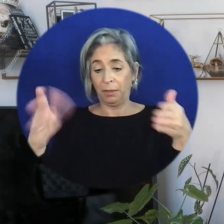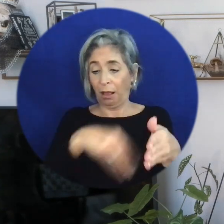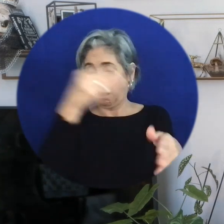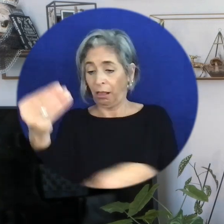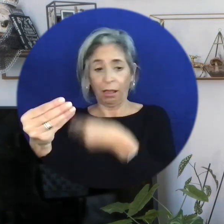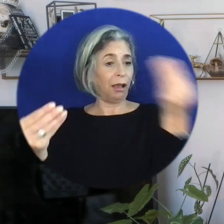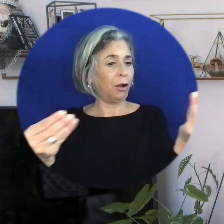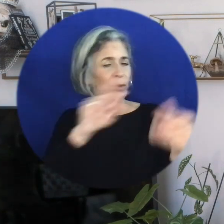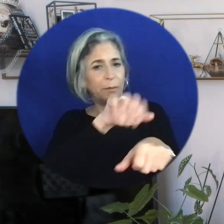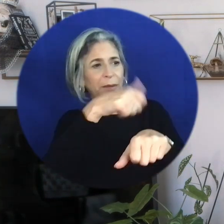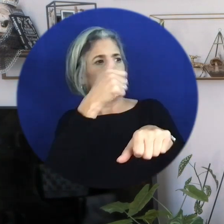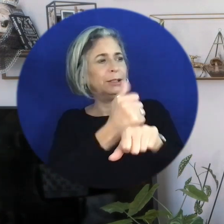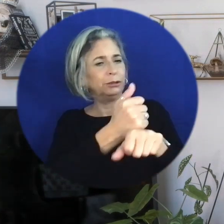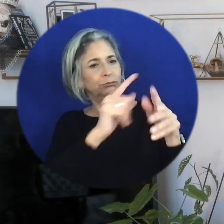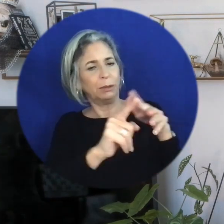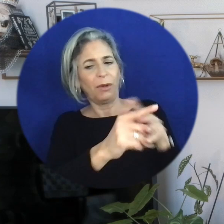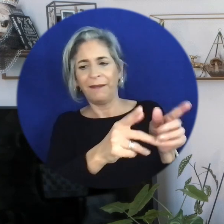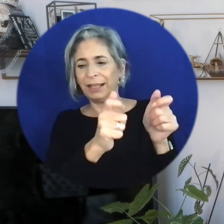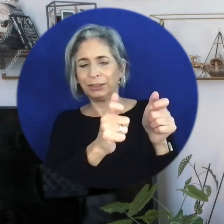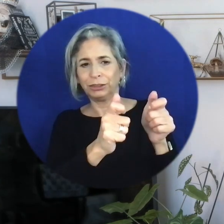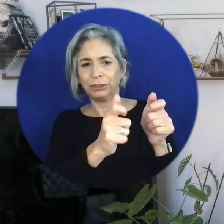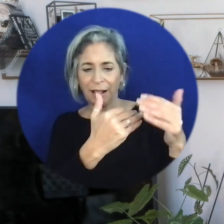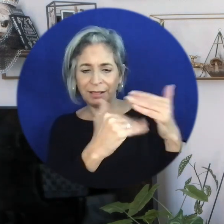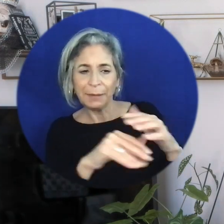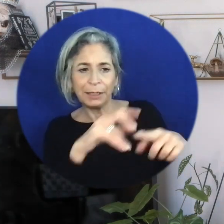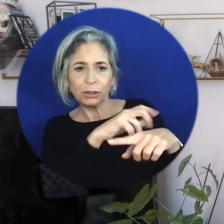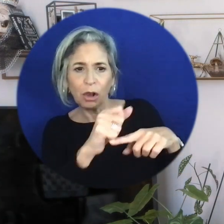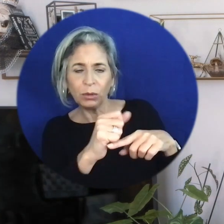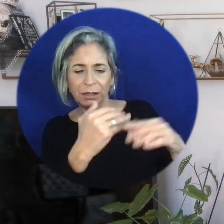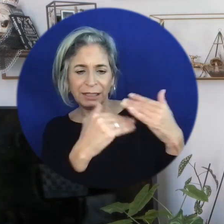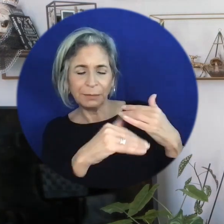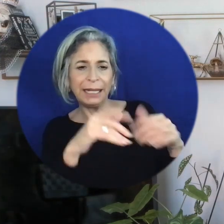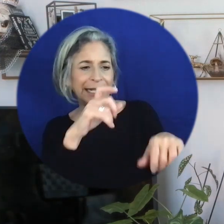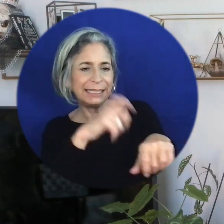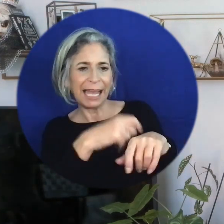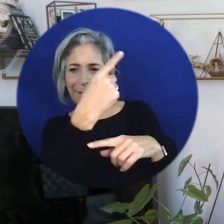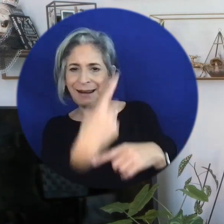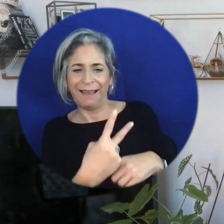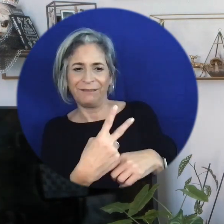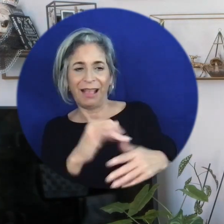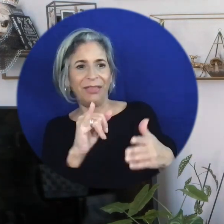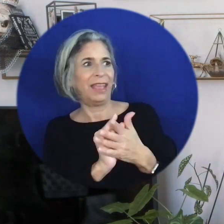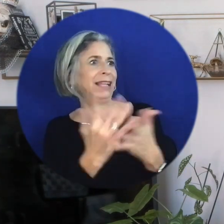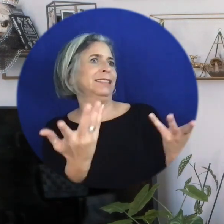we're able to build and deploy faster, eliminate code and cut our time to run unit tests in half.